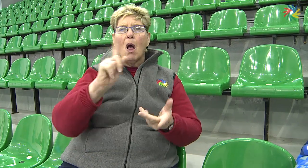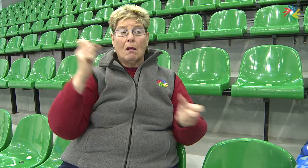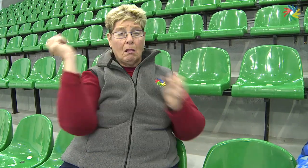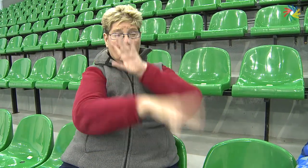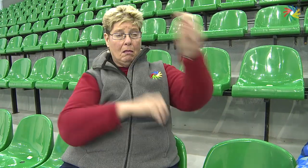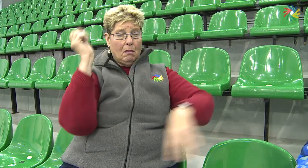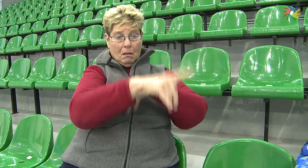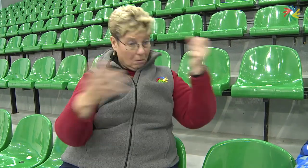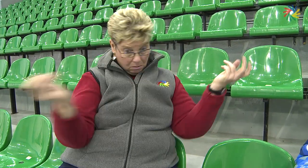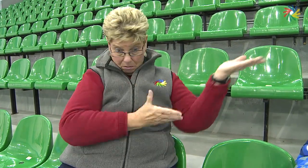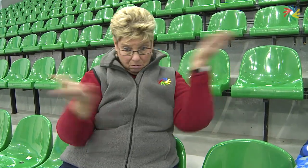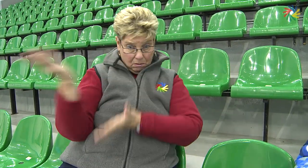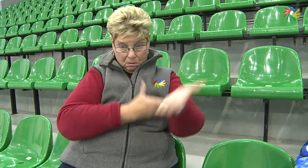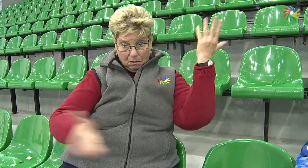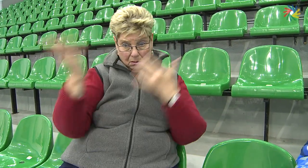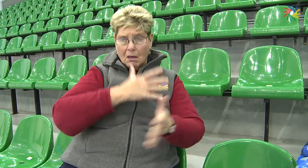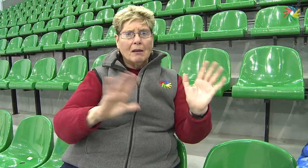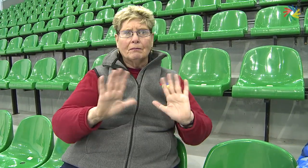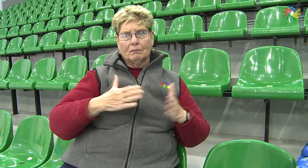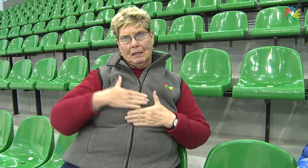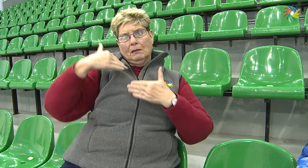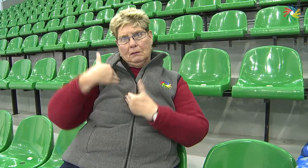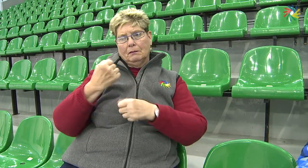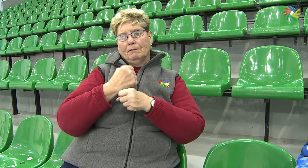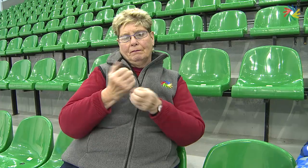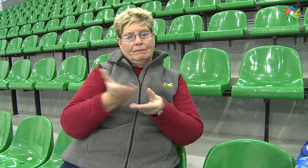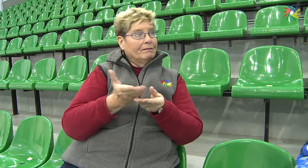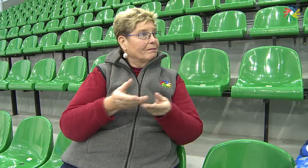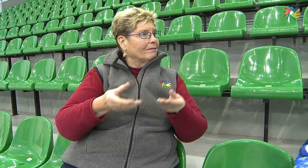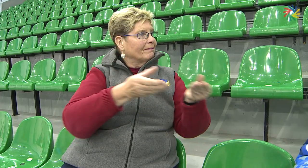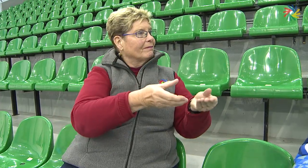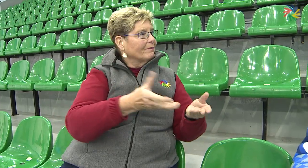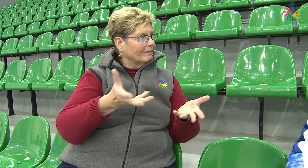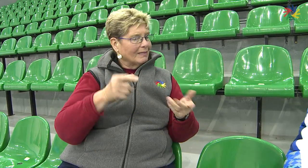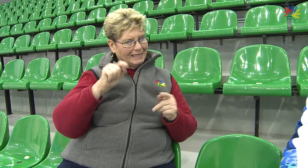This is to avoid unnecessary confusion due to disorganization and lack of preparation, which makes it difficult for evaluating No. My job is to ensure that each bidding country has prepared their documents in good order to be submitted to the ICSD for a quick and efficient process of approval.